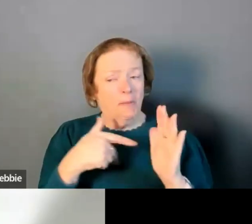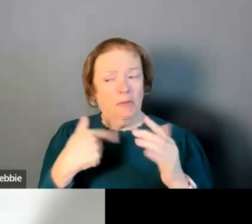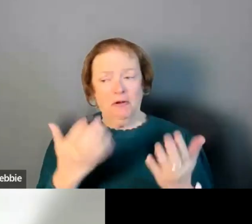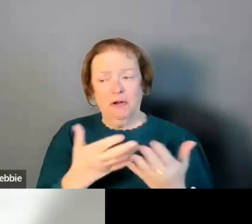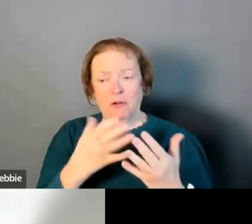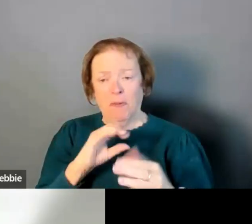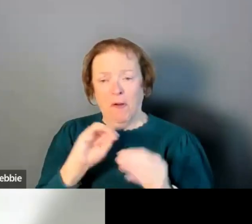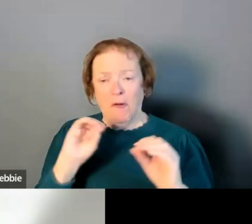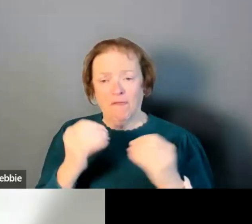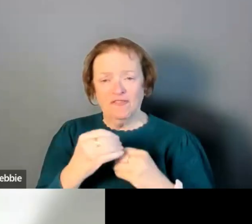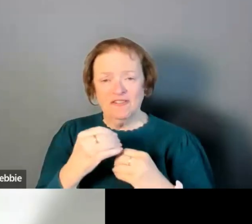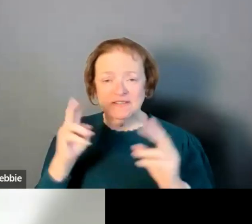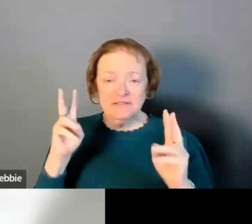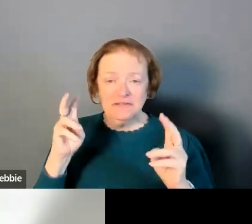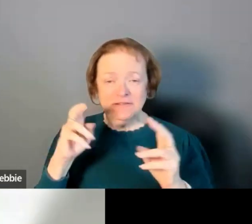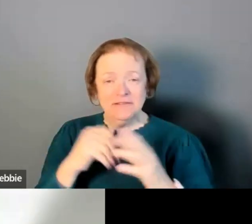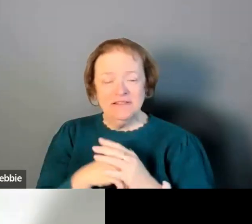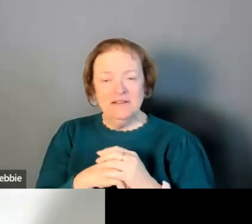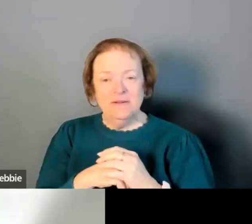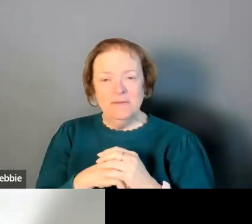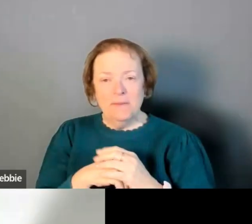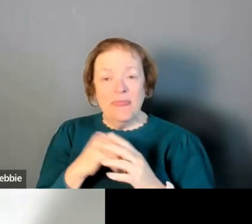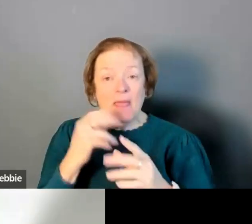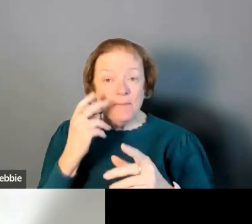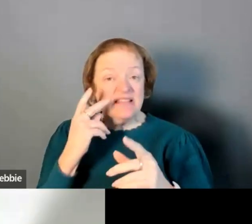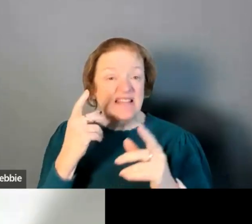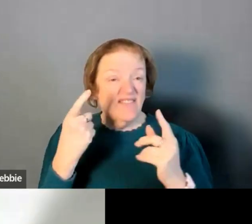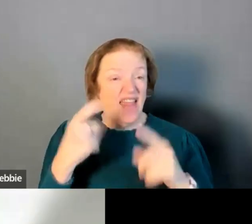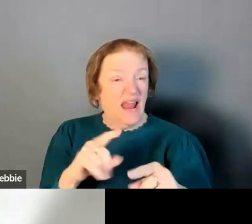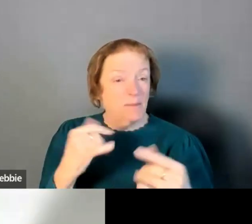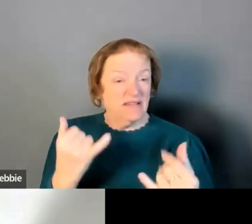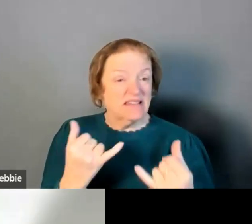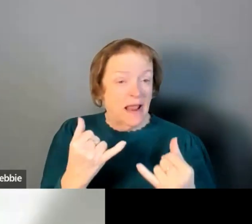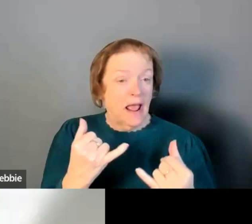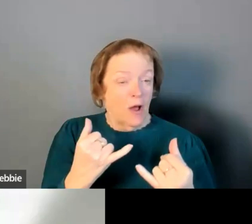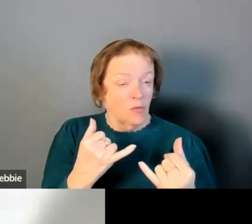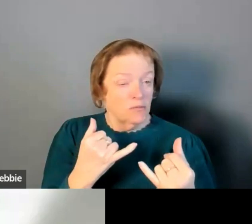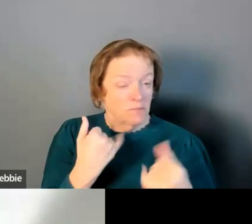Let's see if it does it now, so I can make sure I tell you.